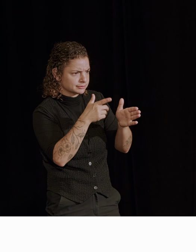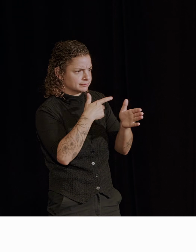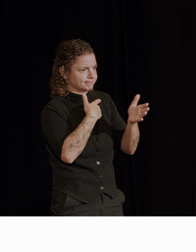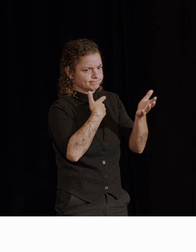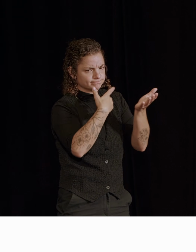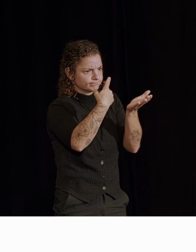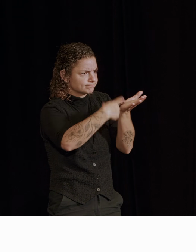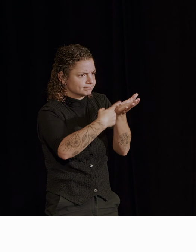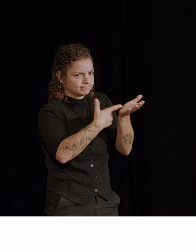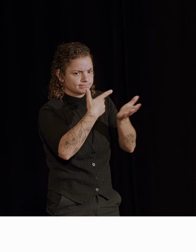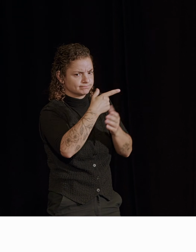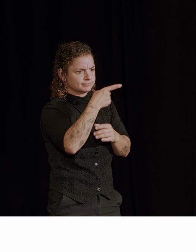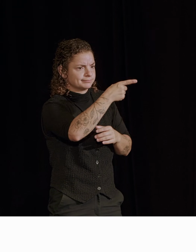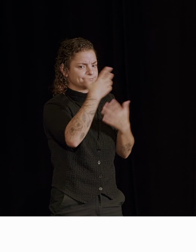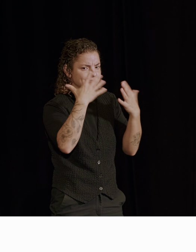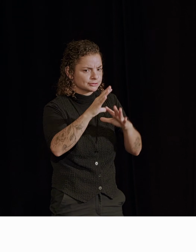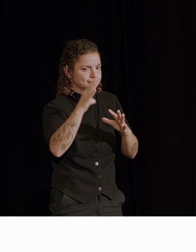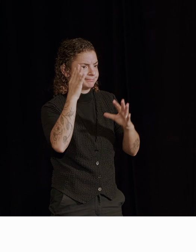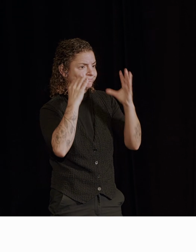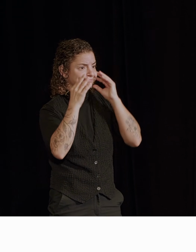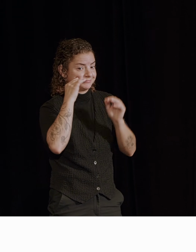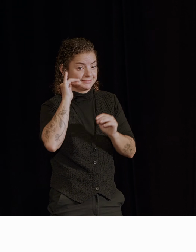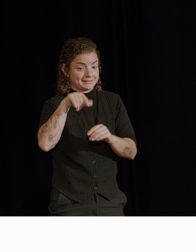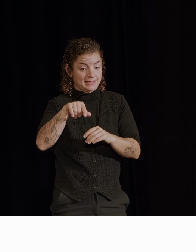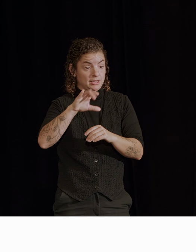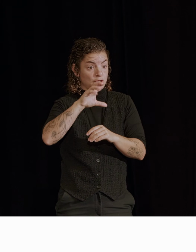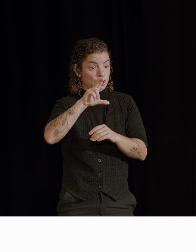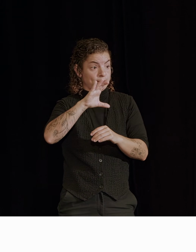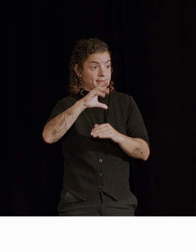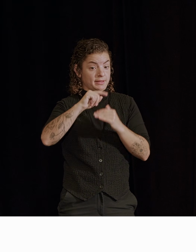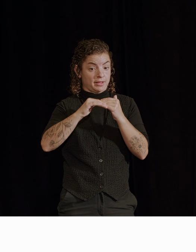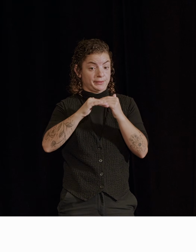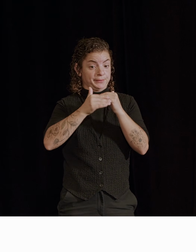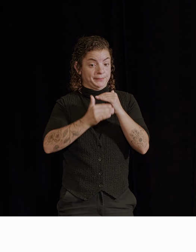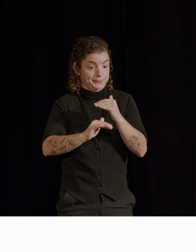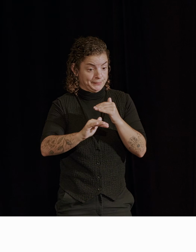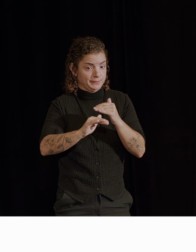curb cut that has not found it useful, whether disabled or not.